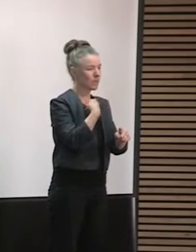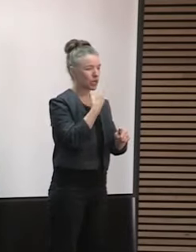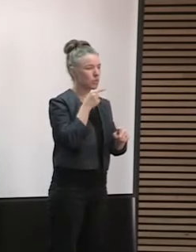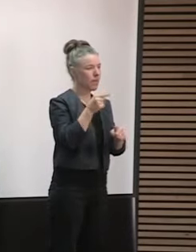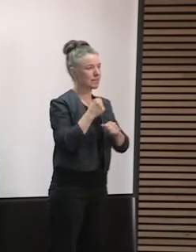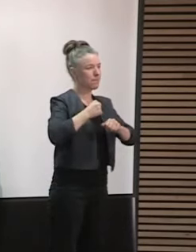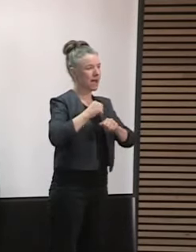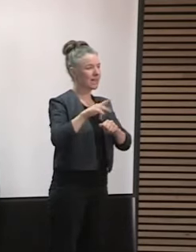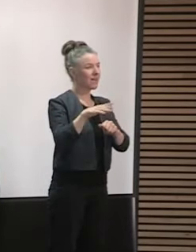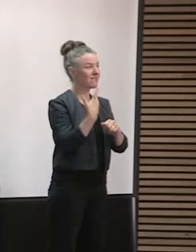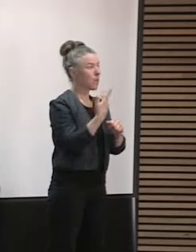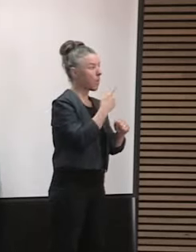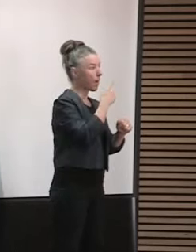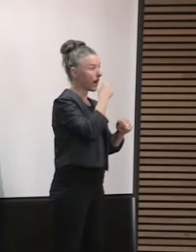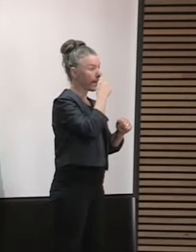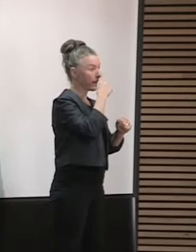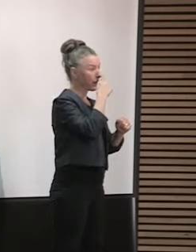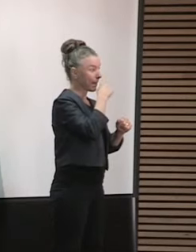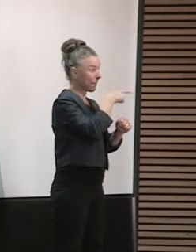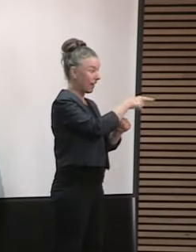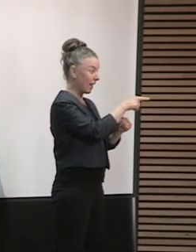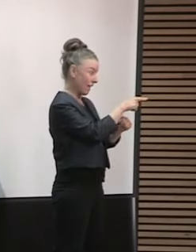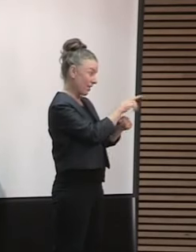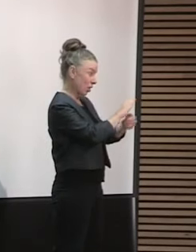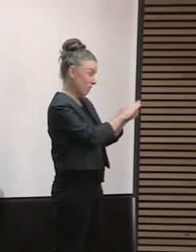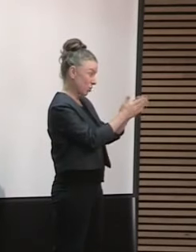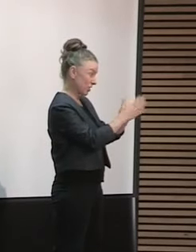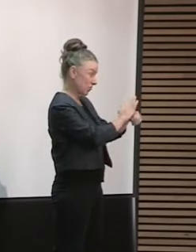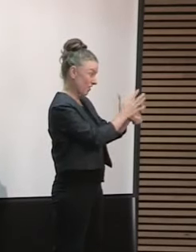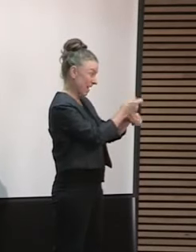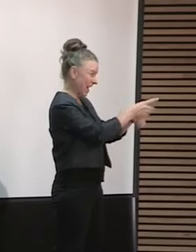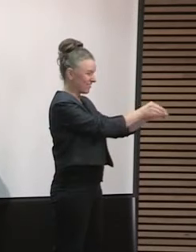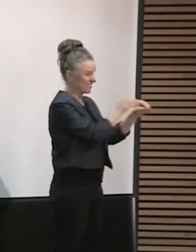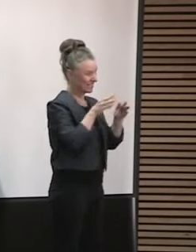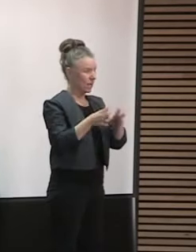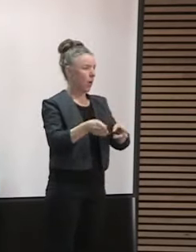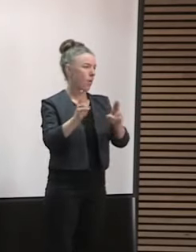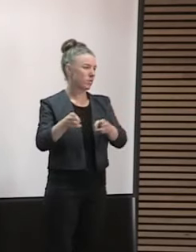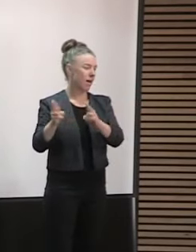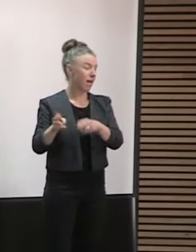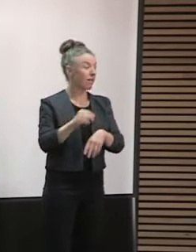that? Cabinet look at them regularly for as long as the alert levels are in